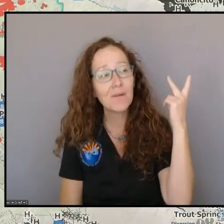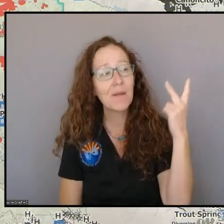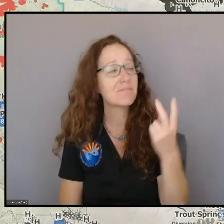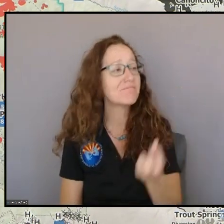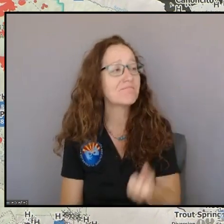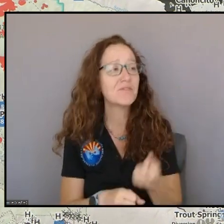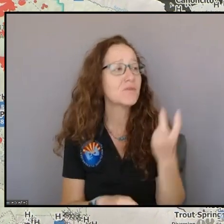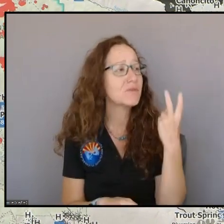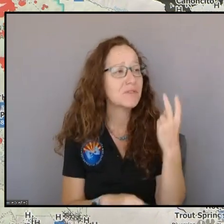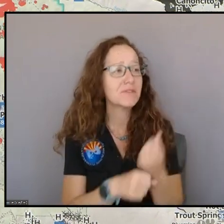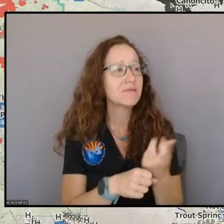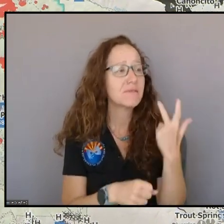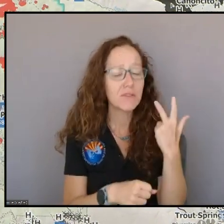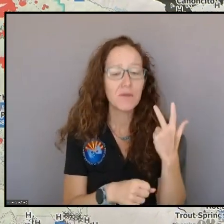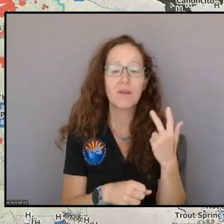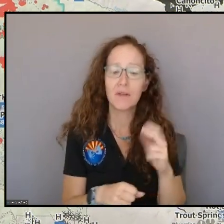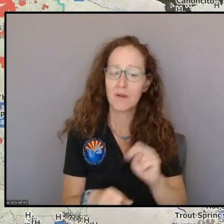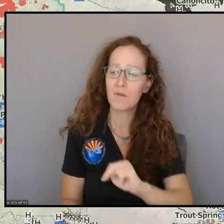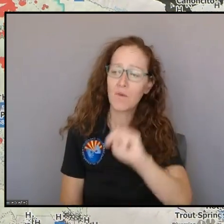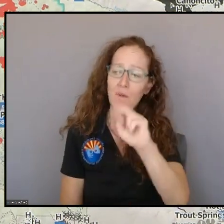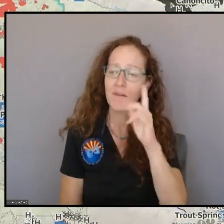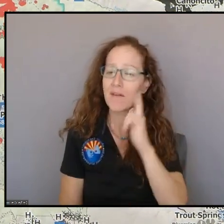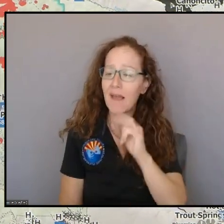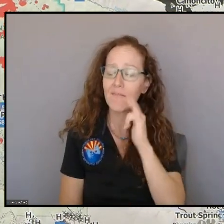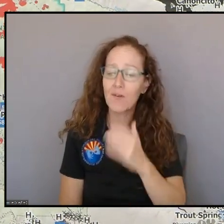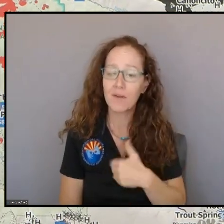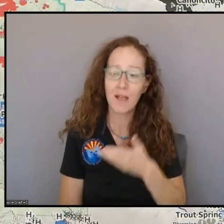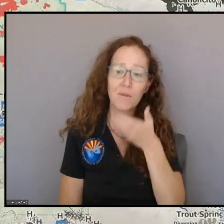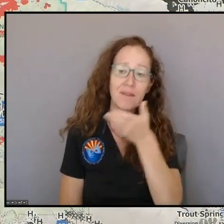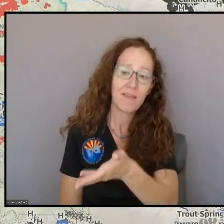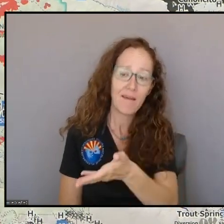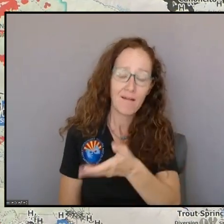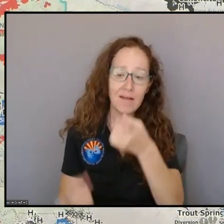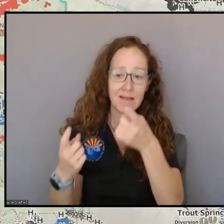Northern California and my hometown was impacted. So I know